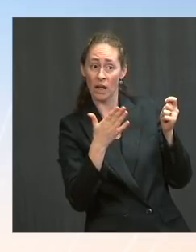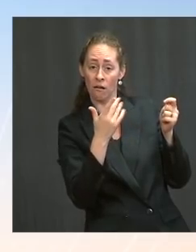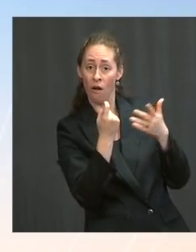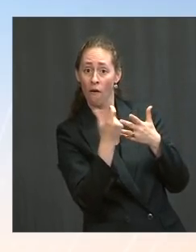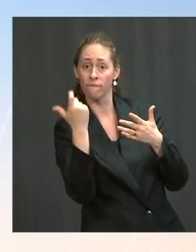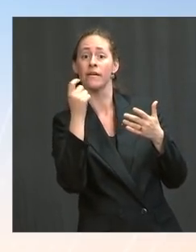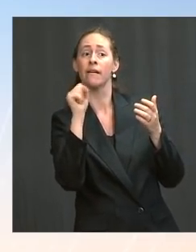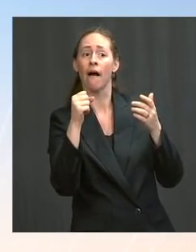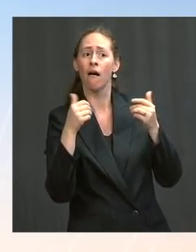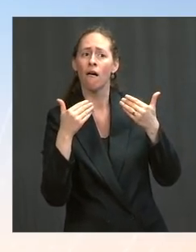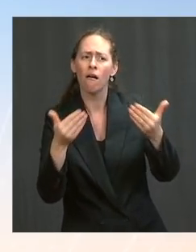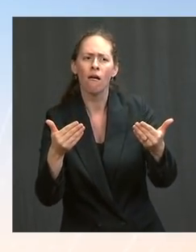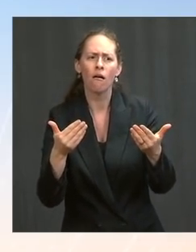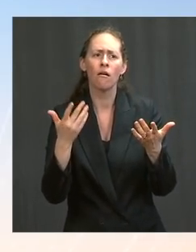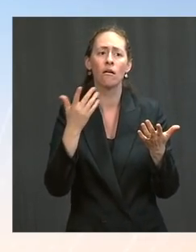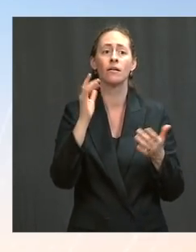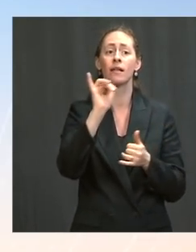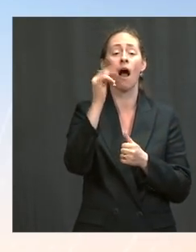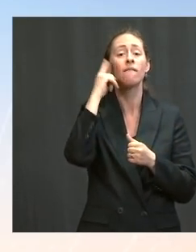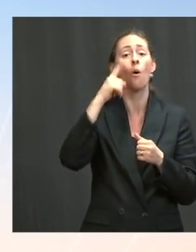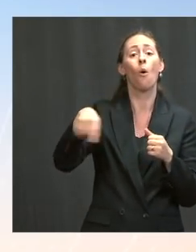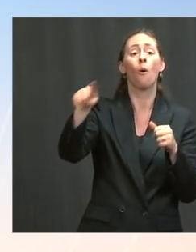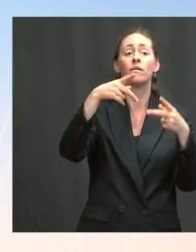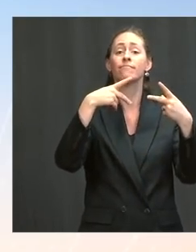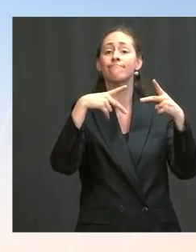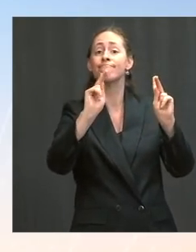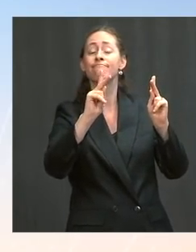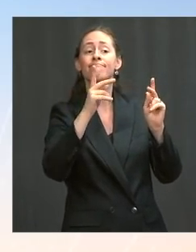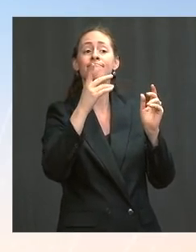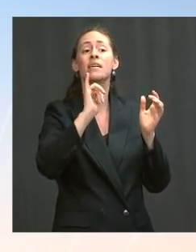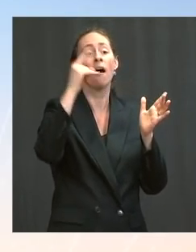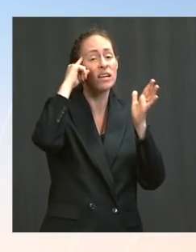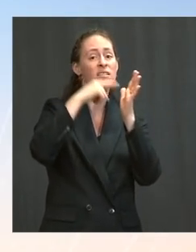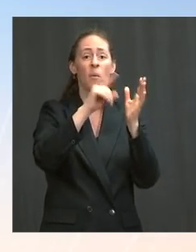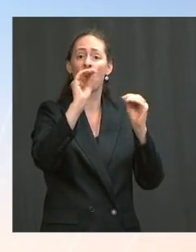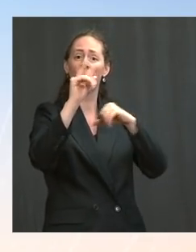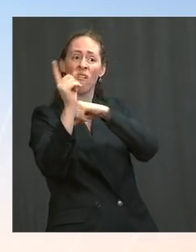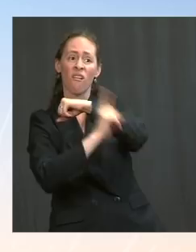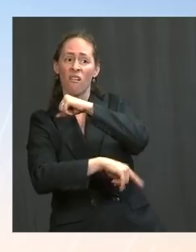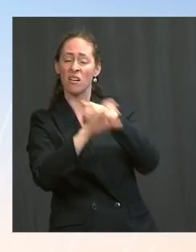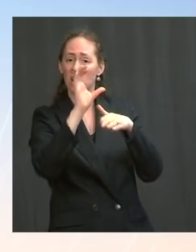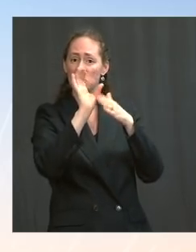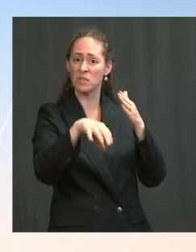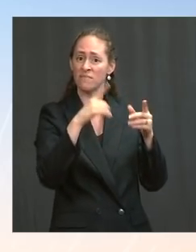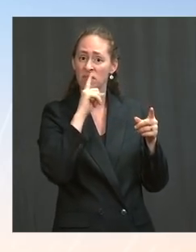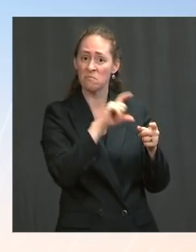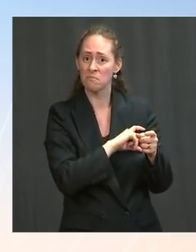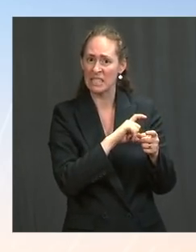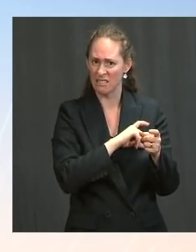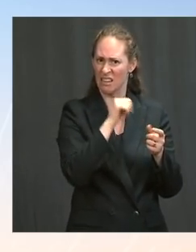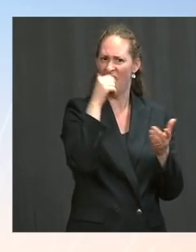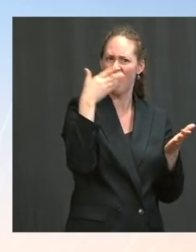may or may not be in there. Some parts may be in versus others parts. Ms. Psaki: Well, I understand your question, April,